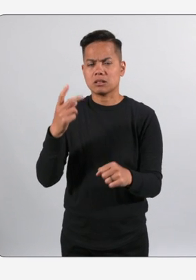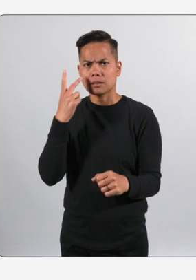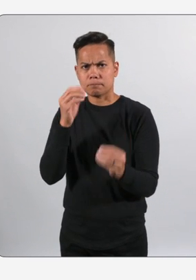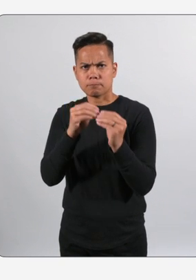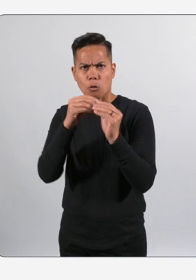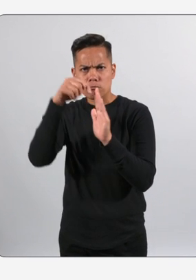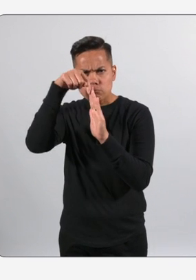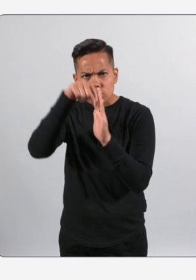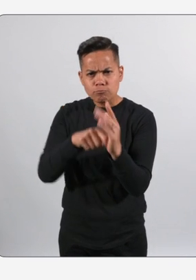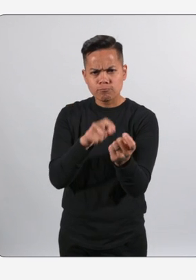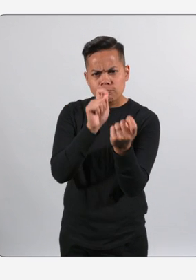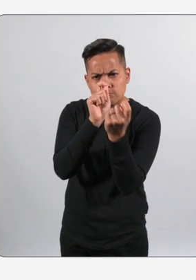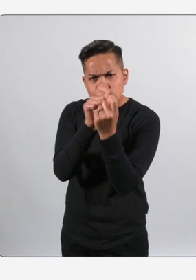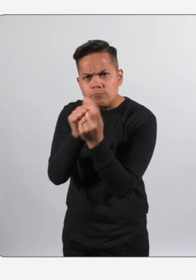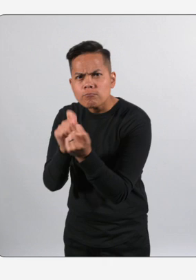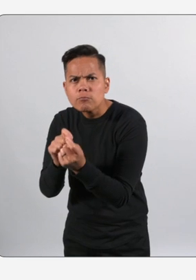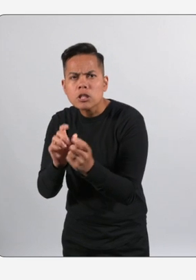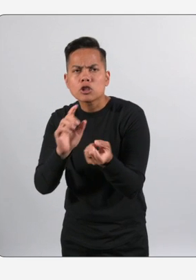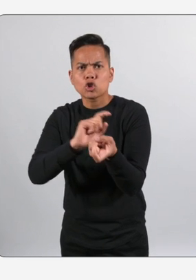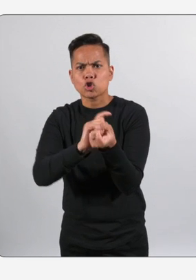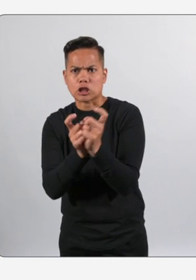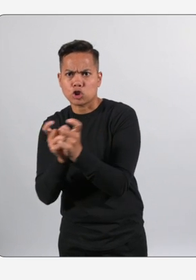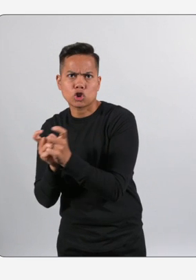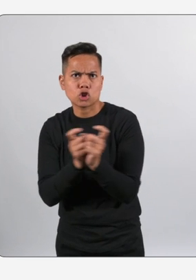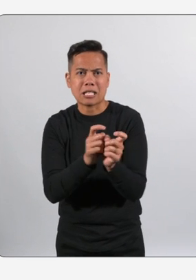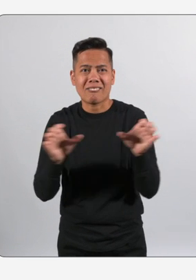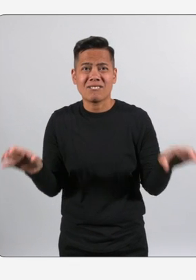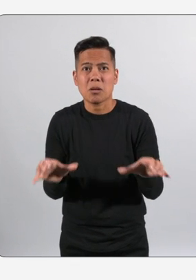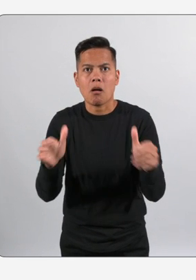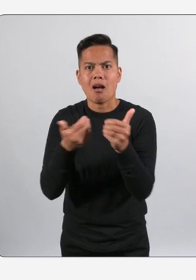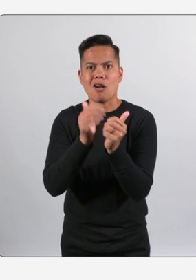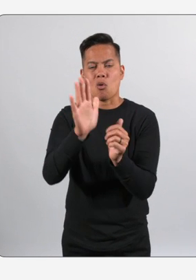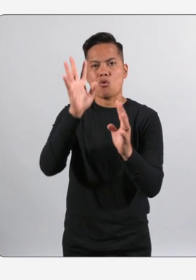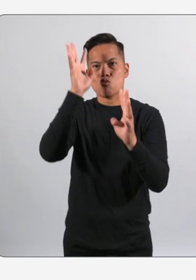driving changes in performance and how your creative assets are resonating.